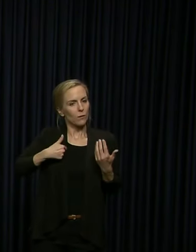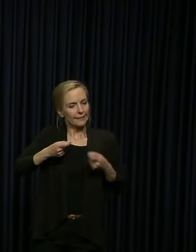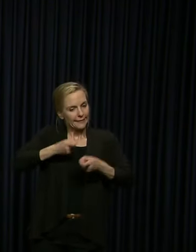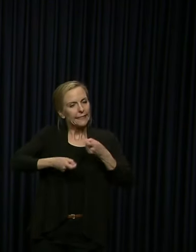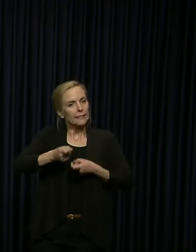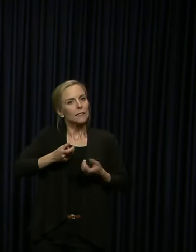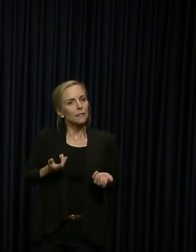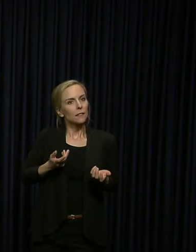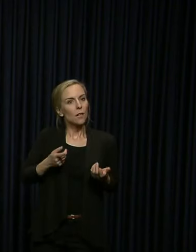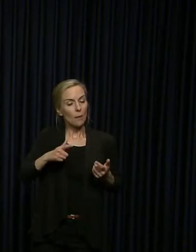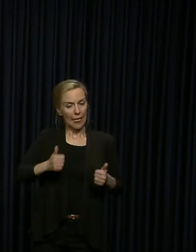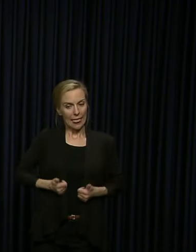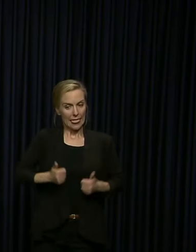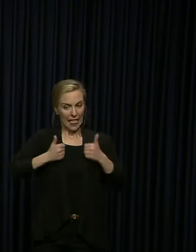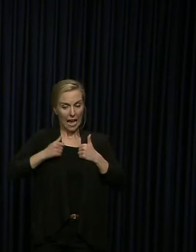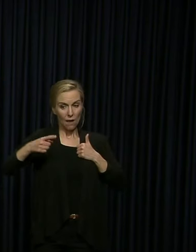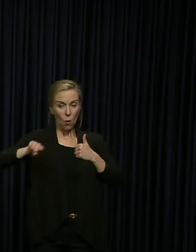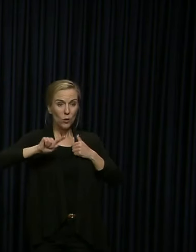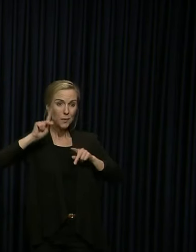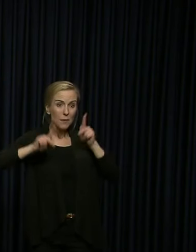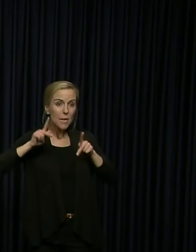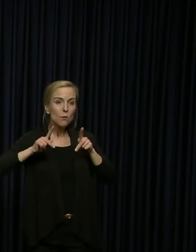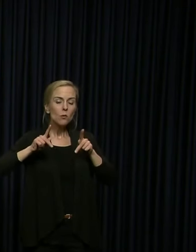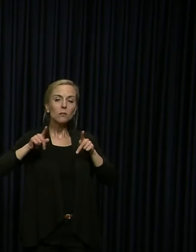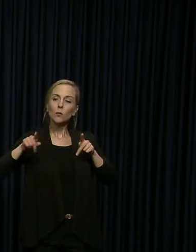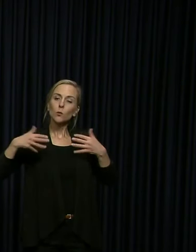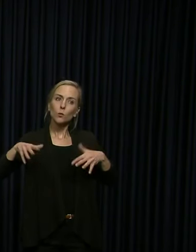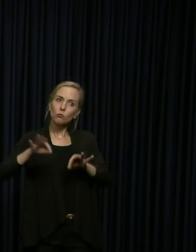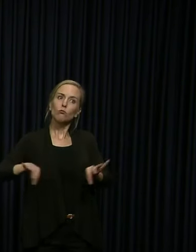THANK YOU ALL, AND WE WILL SEE